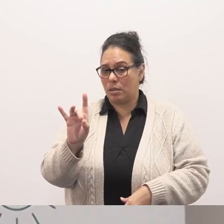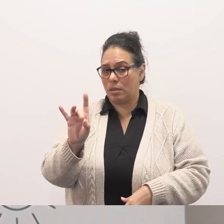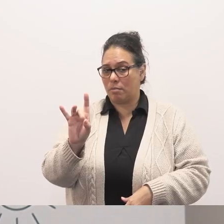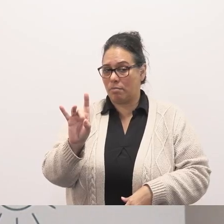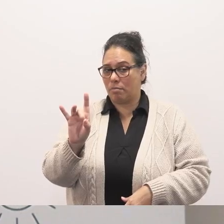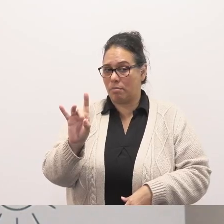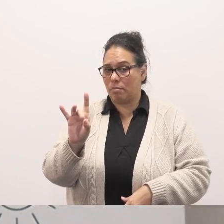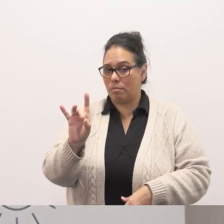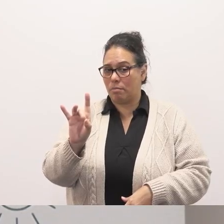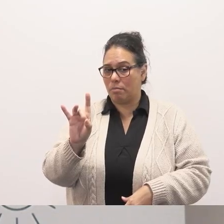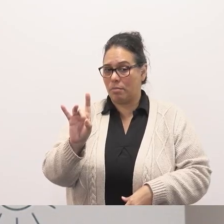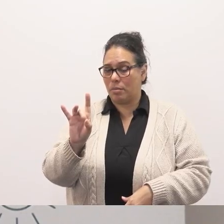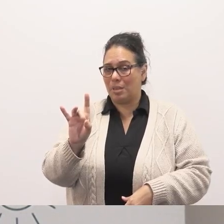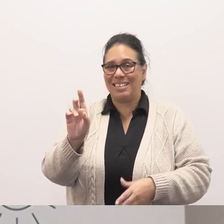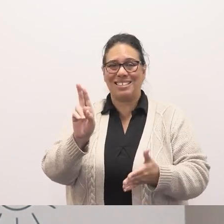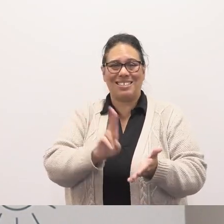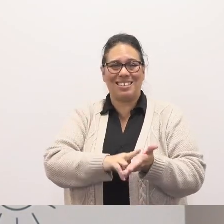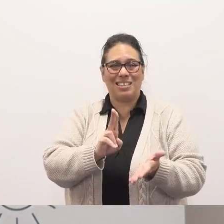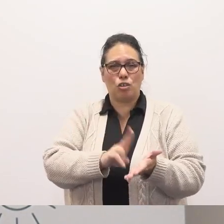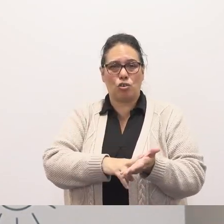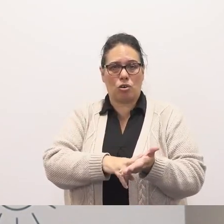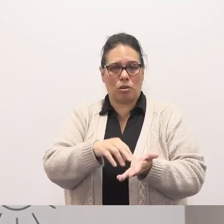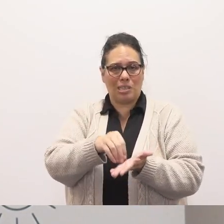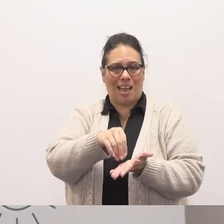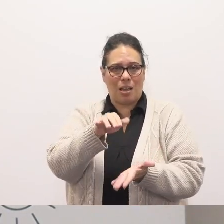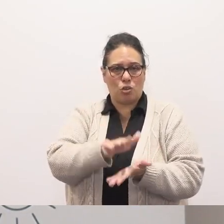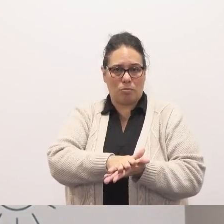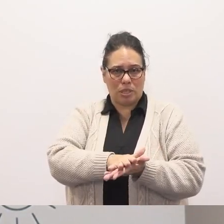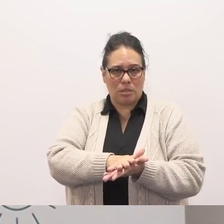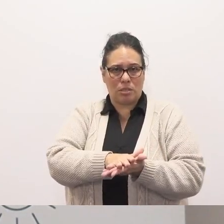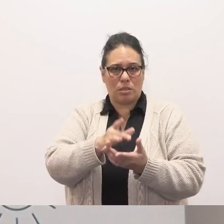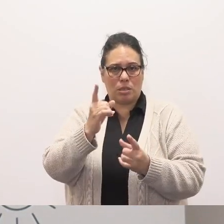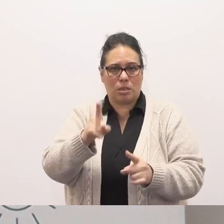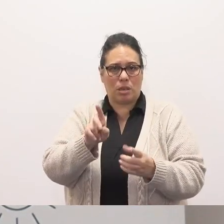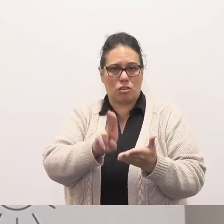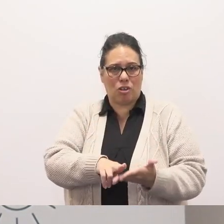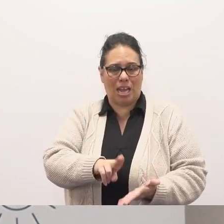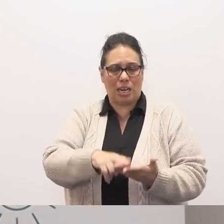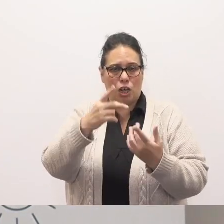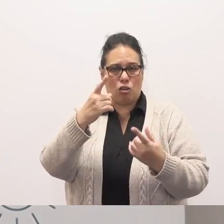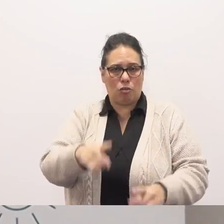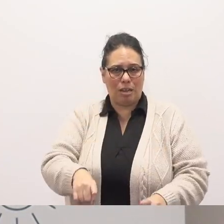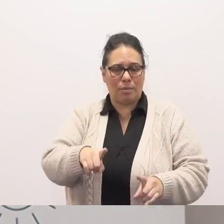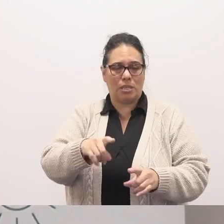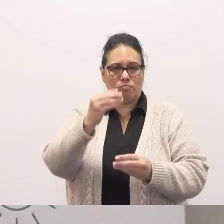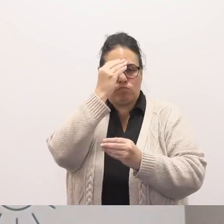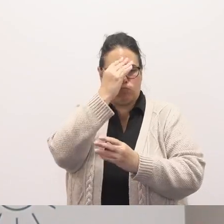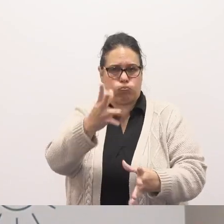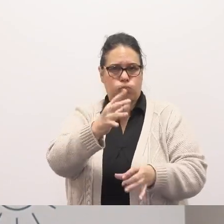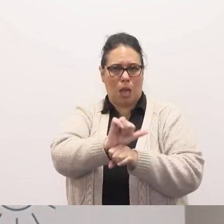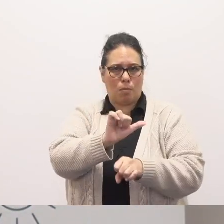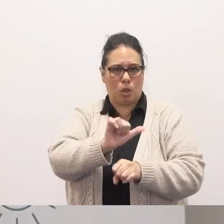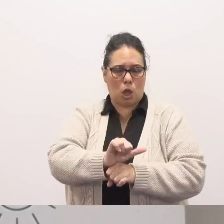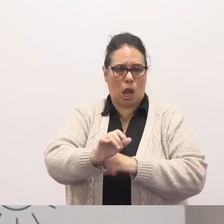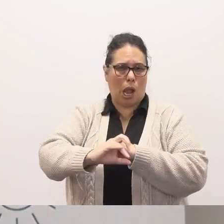signature documents, signature contracts, agreements, notices of employment, commercial or salary payments.